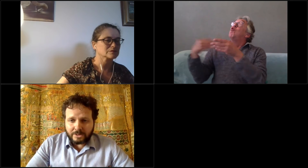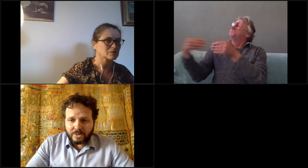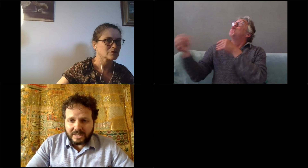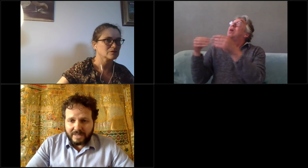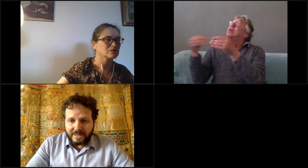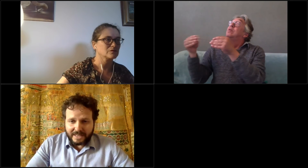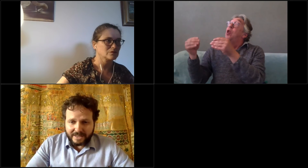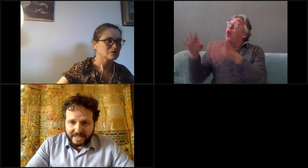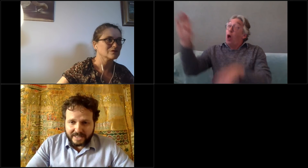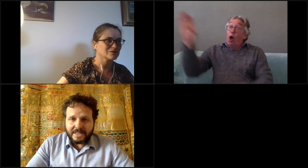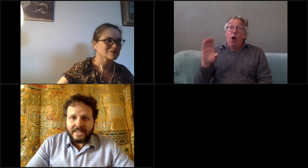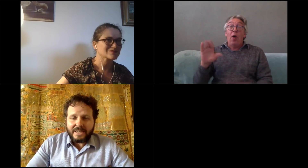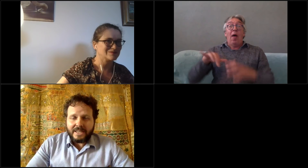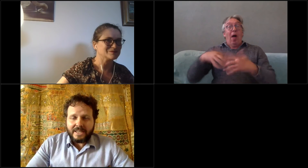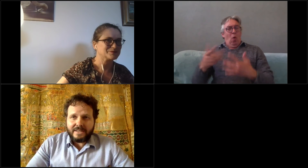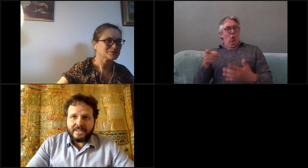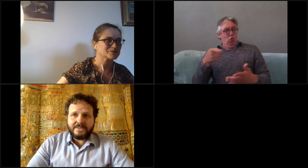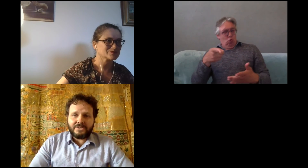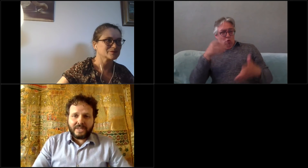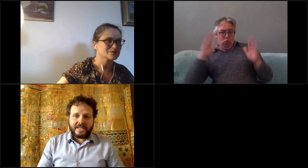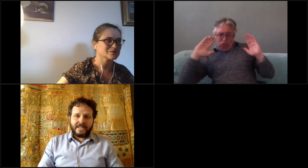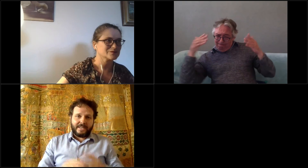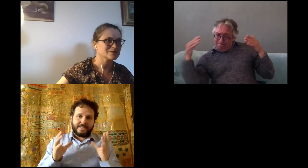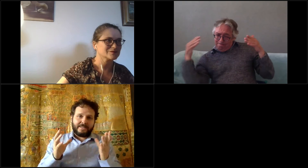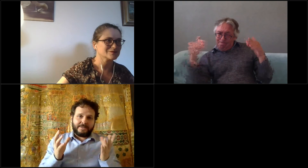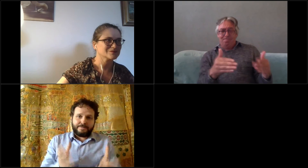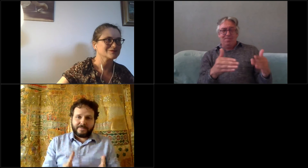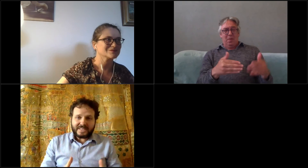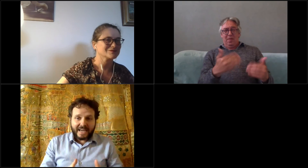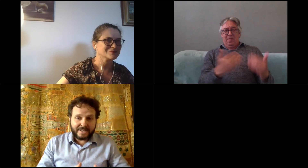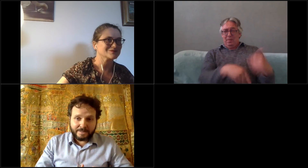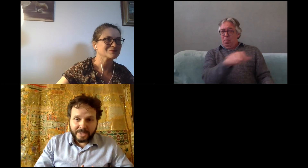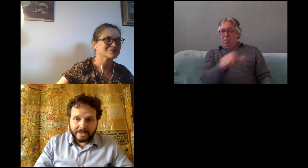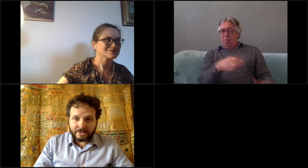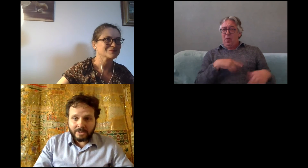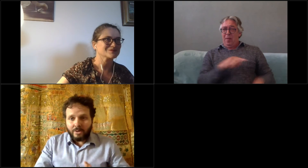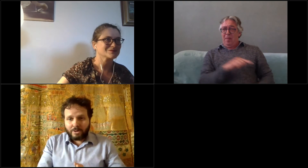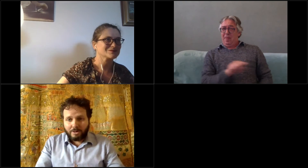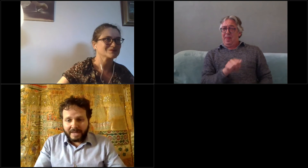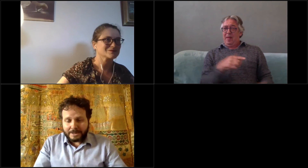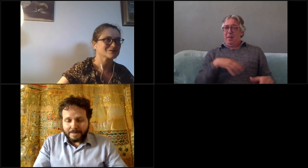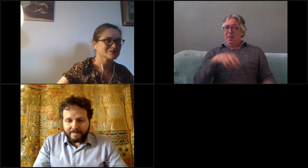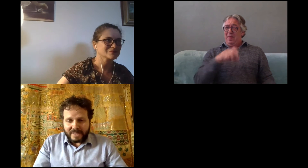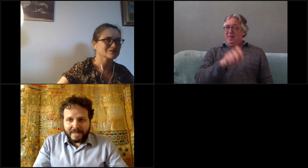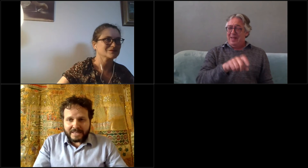to persons with disabilities and their needs in this really challenging period for all of us.